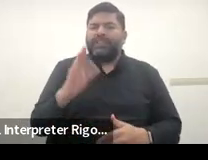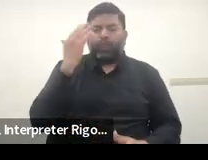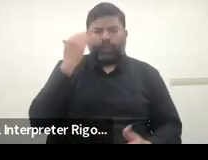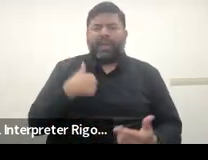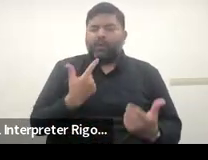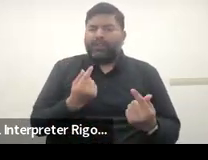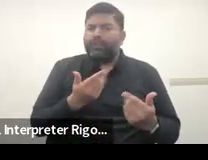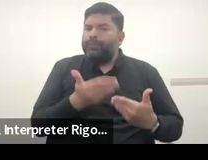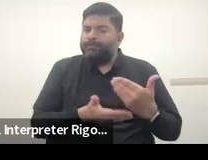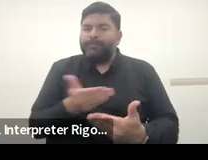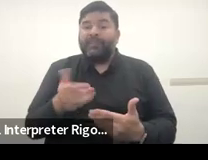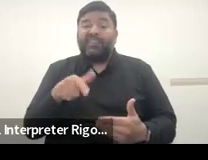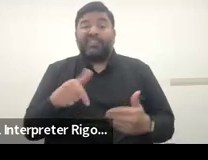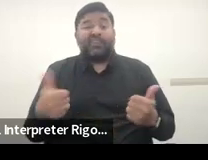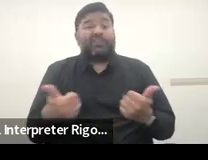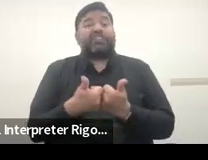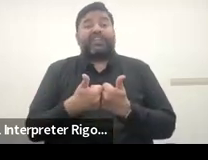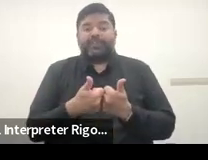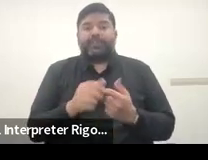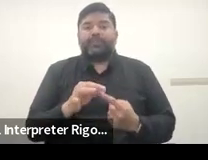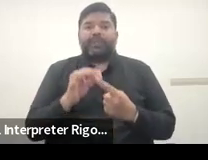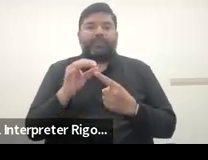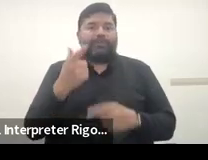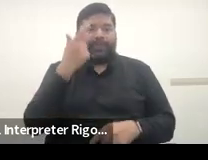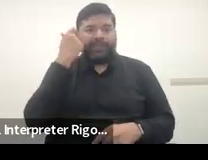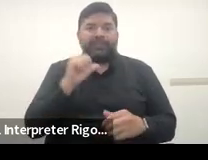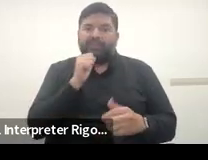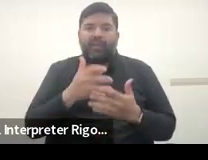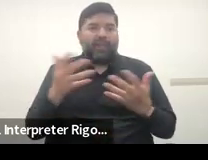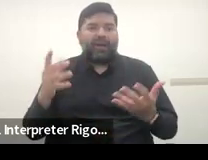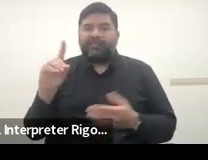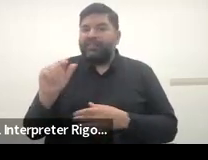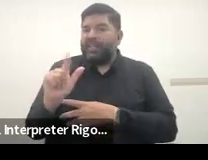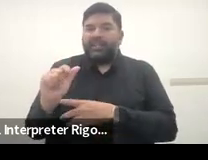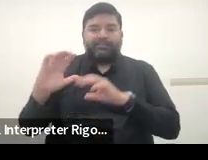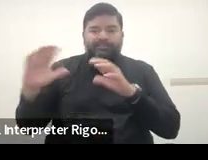been challenging especially as we have not had a lot of data to to work on this task but over